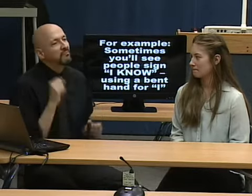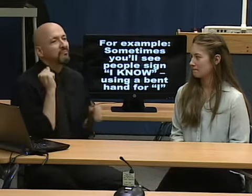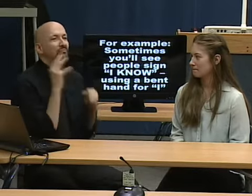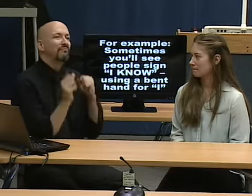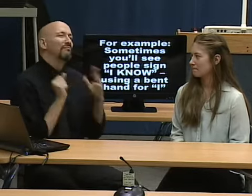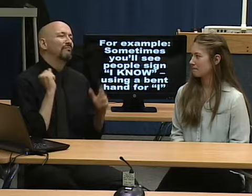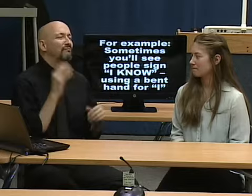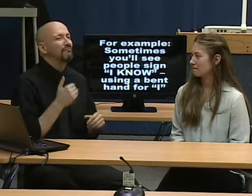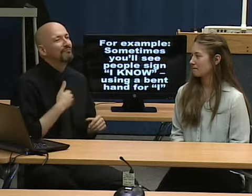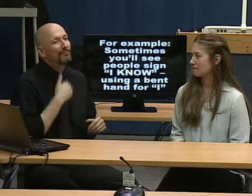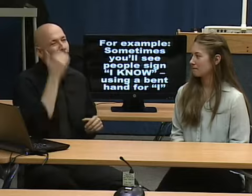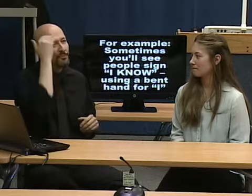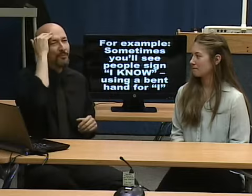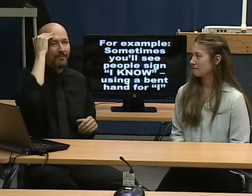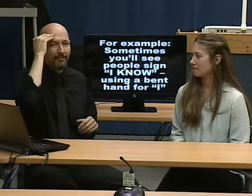"Signing, signing, signing, I know."